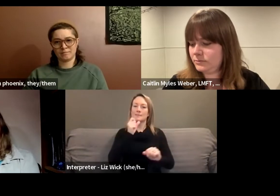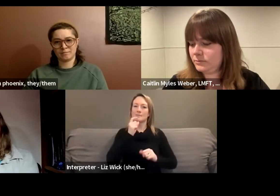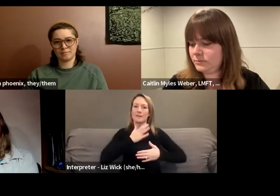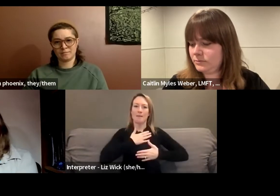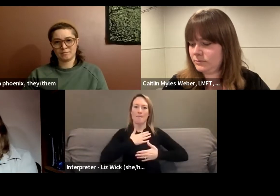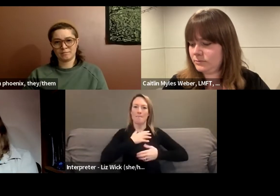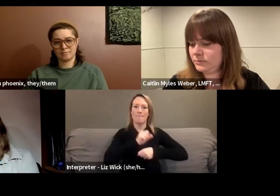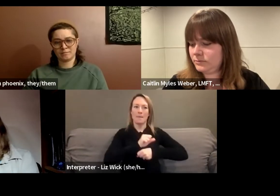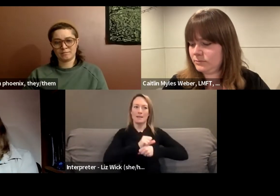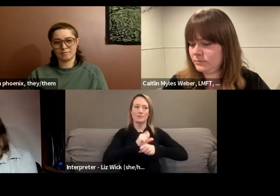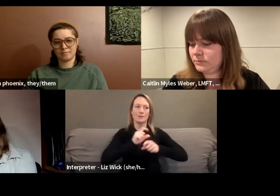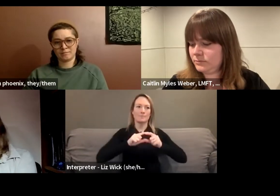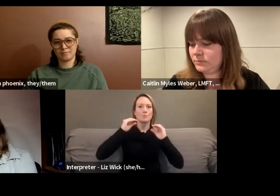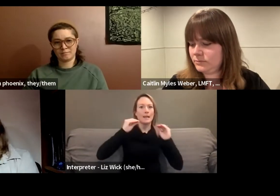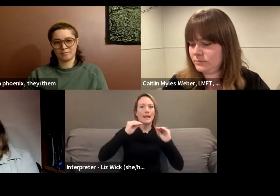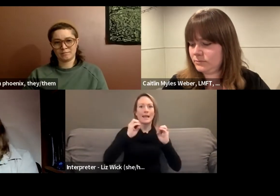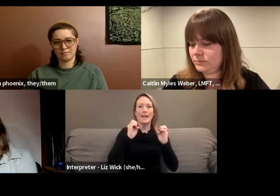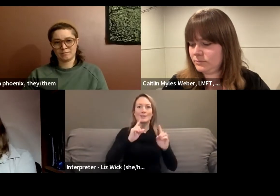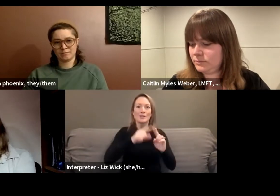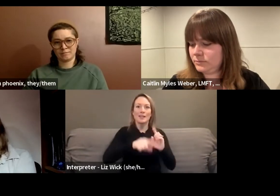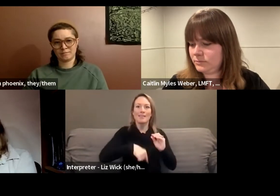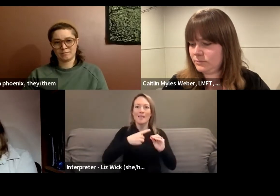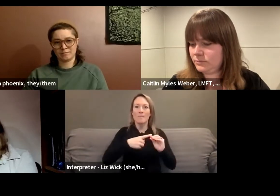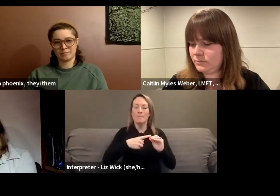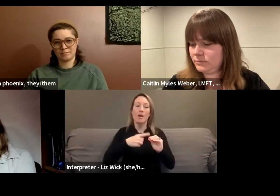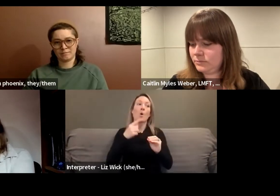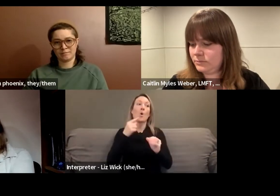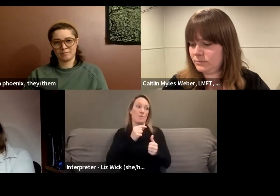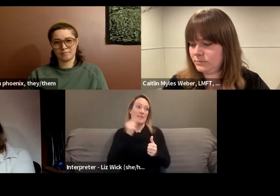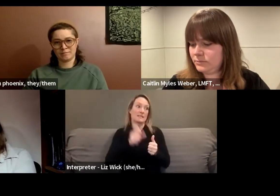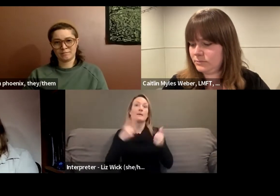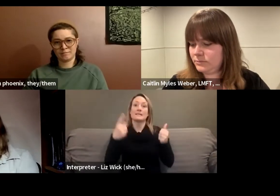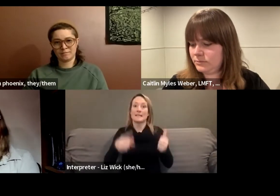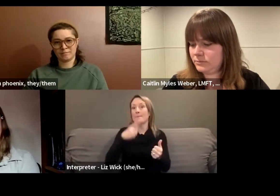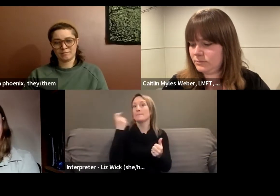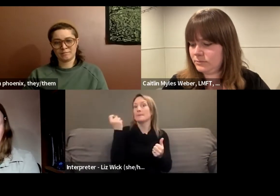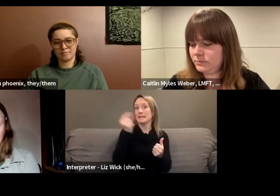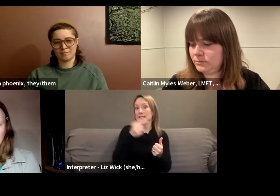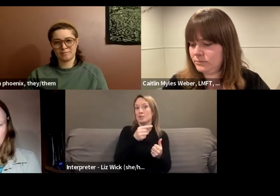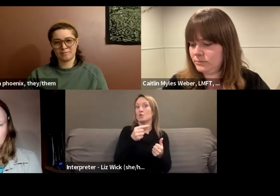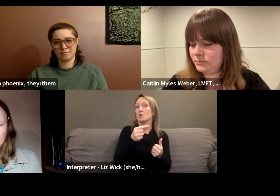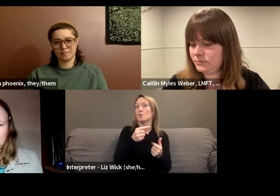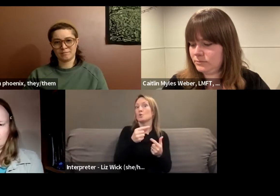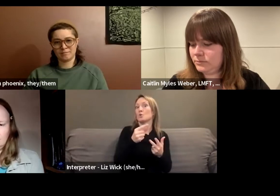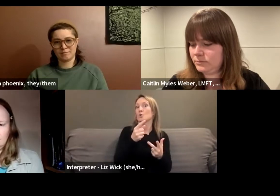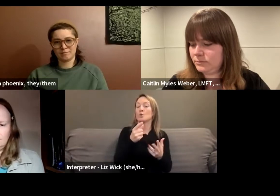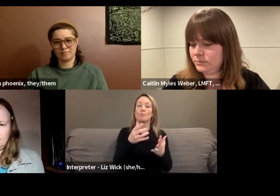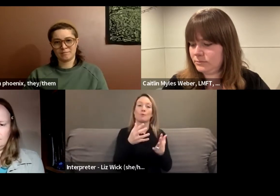about like, "Oh well this must be happening because you were working class growing up, right?"